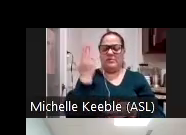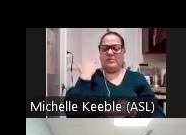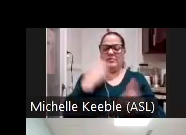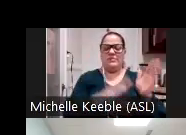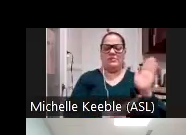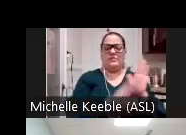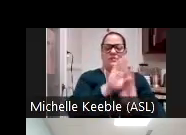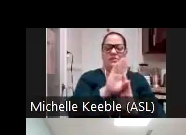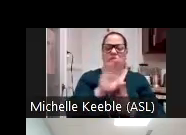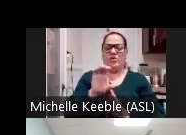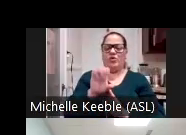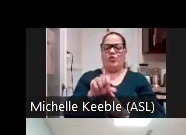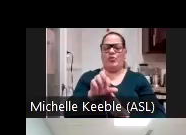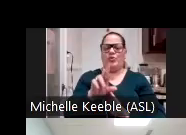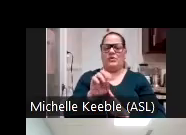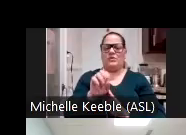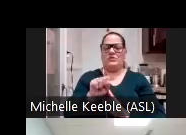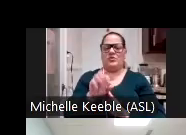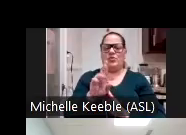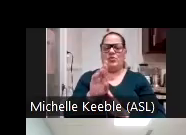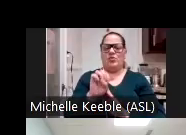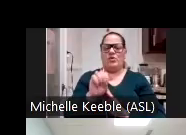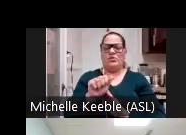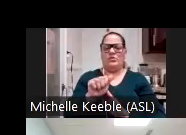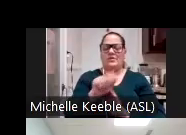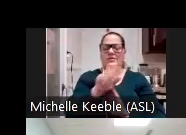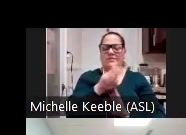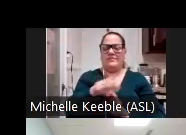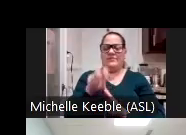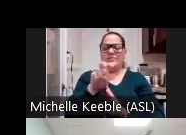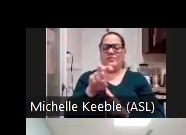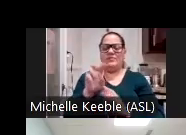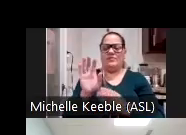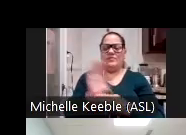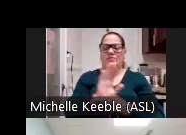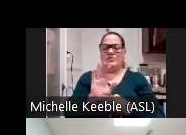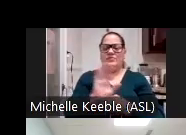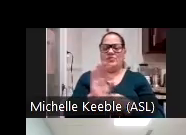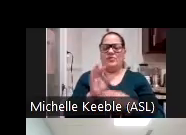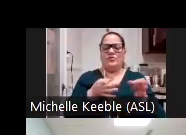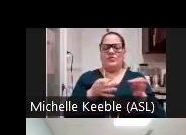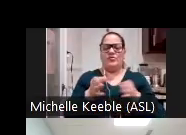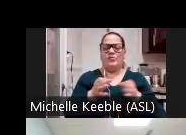Chris Rosa and then we're going to have a virtual tour with Natalie Reyes, the Director. Again,